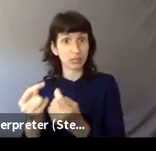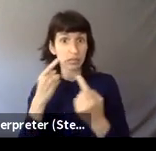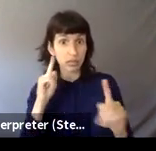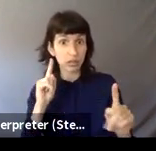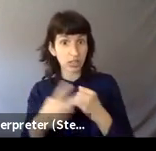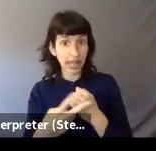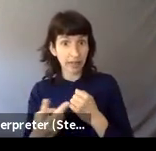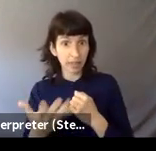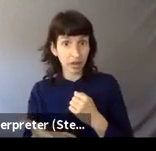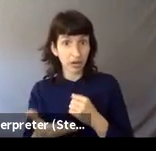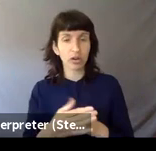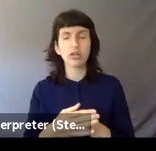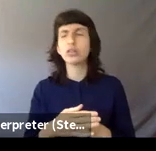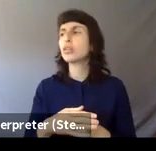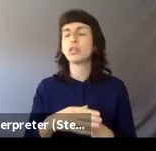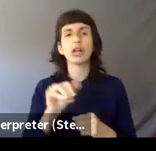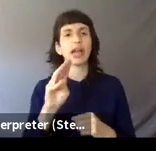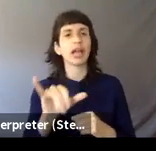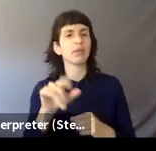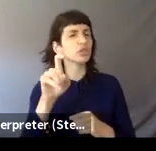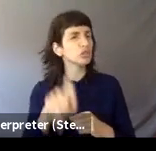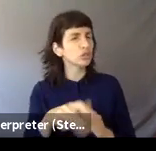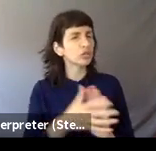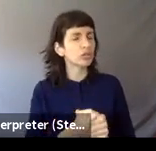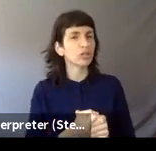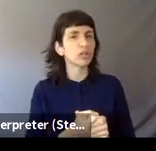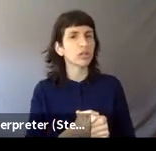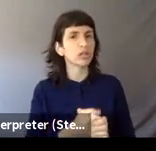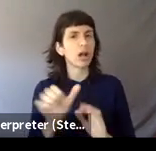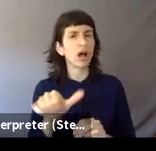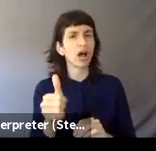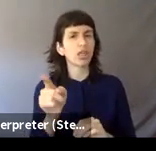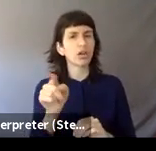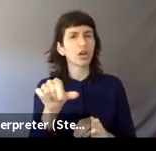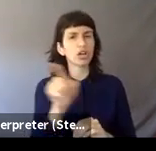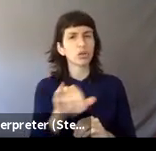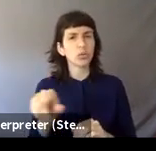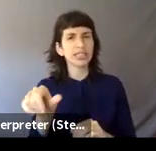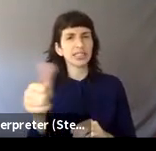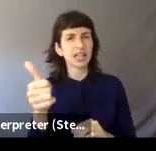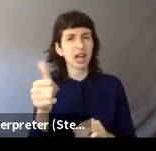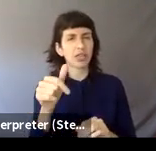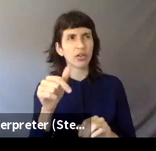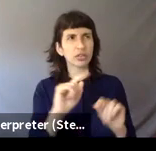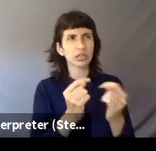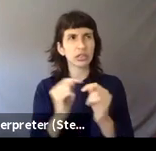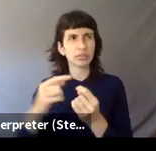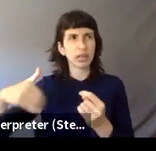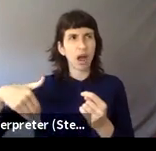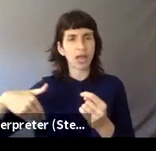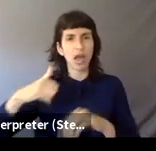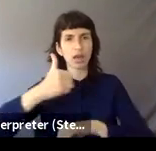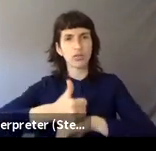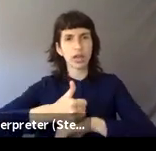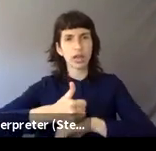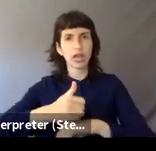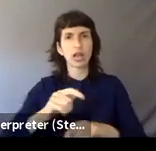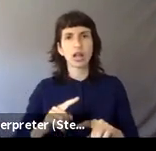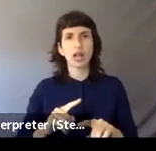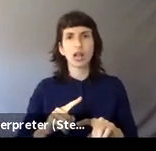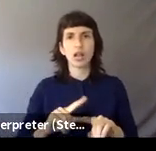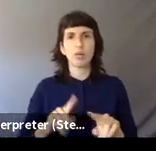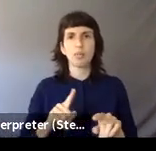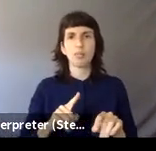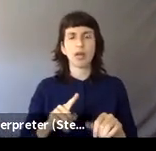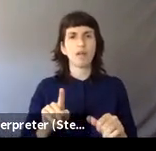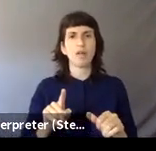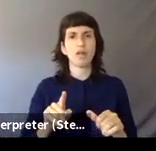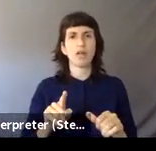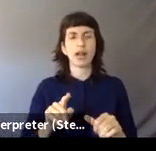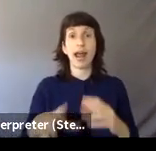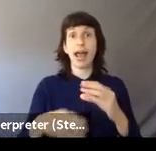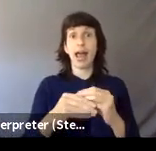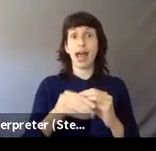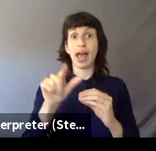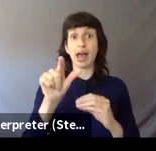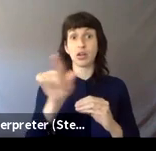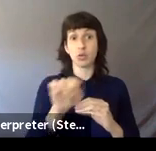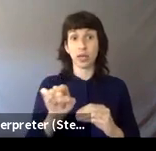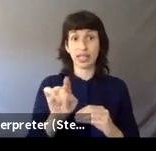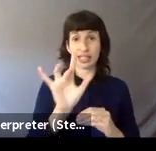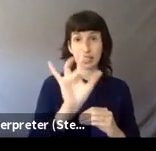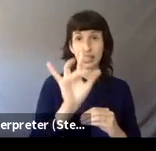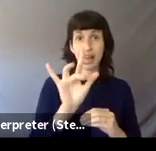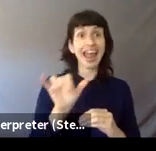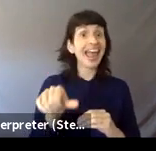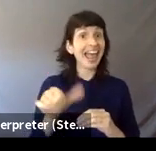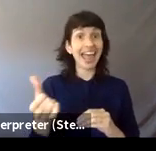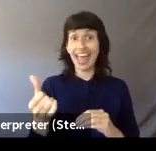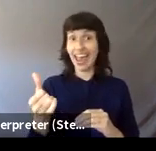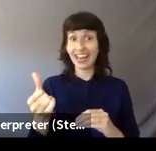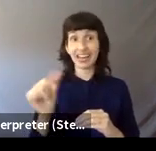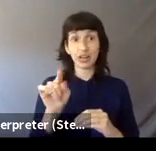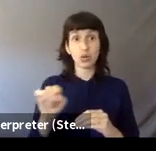to other Teams.